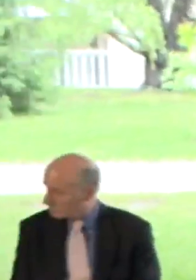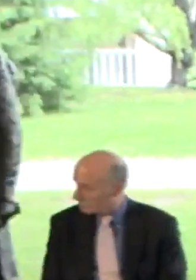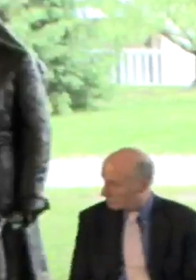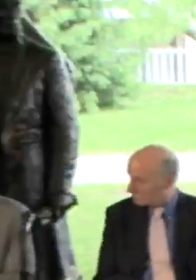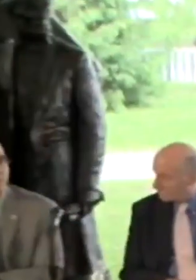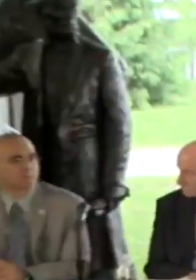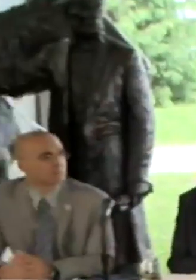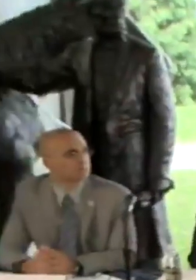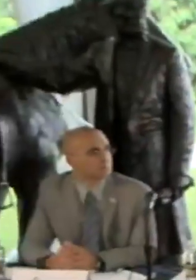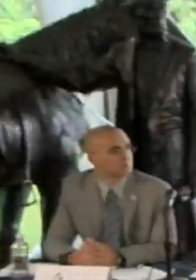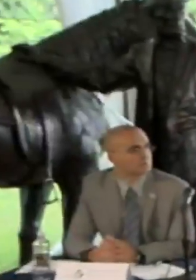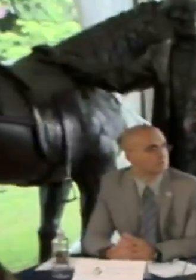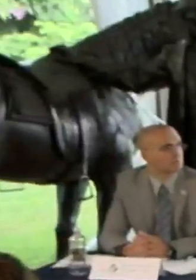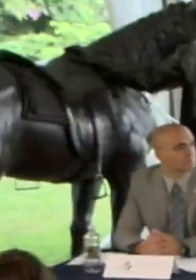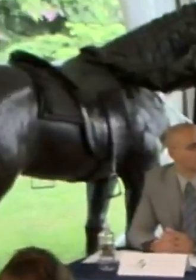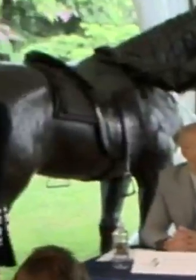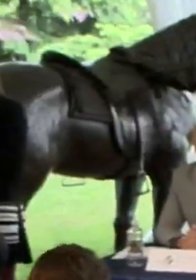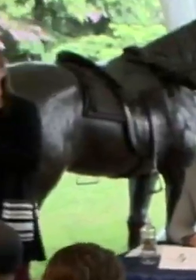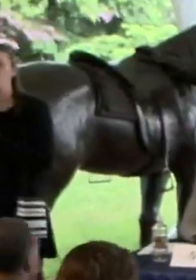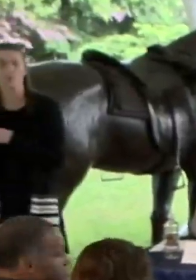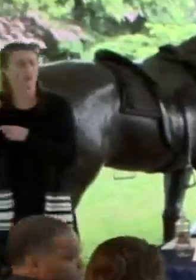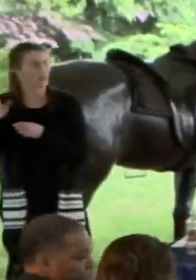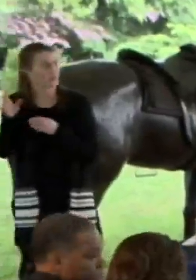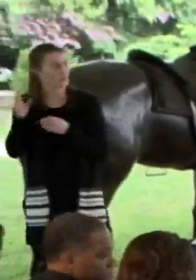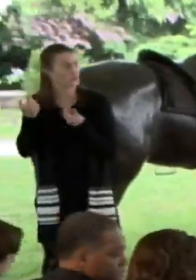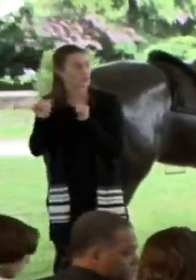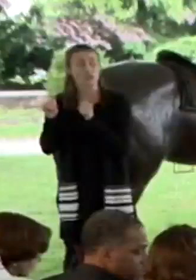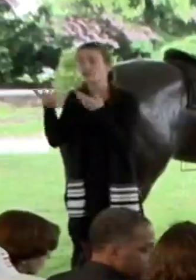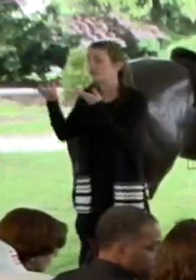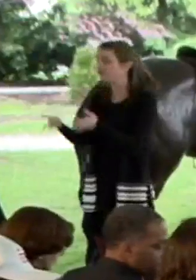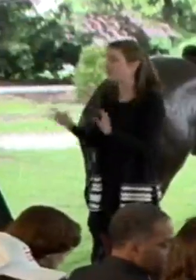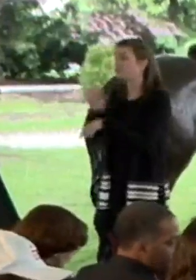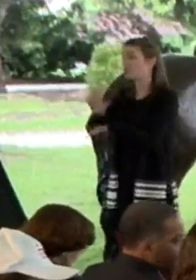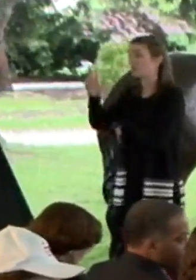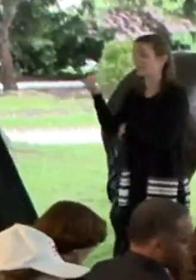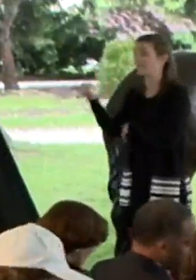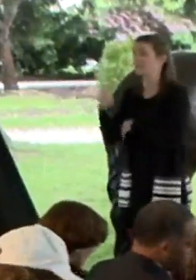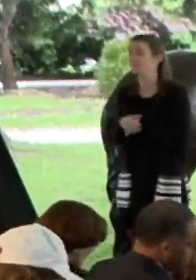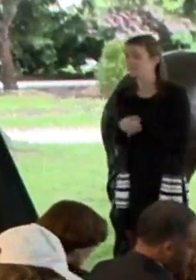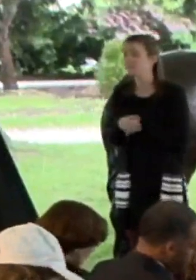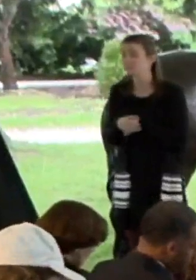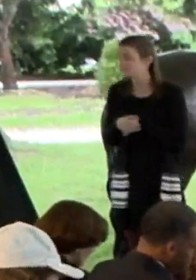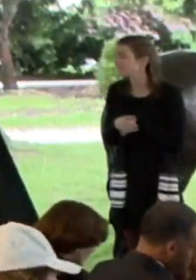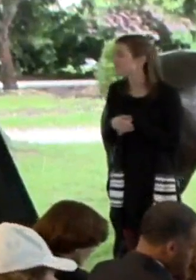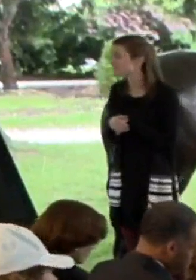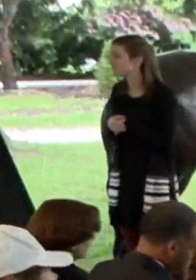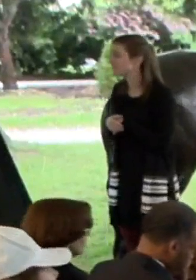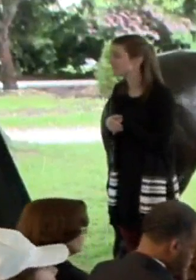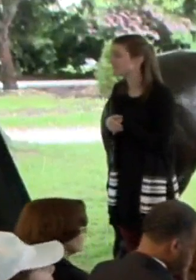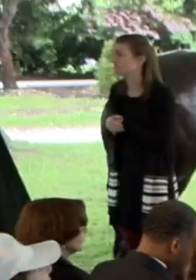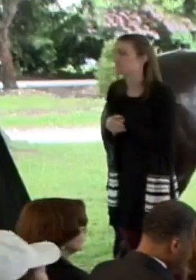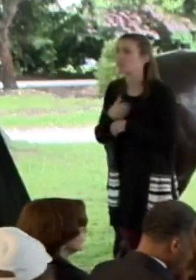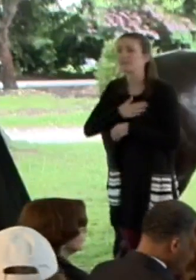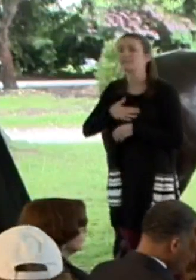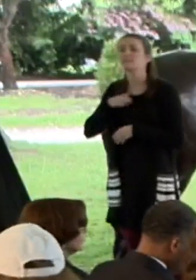SO ARE WE GOING TO WALK THE MICROPHONE AROUND? OKAY. WE WILL BE ABLE TO WALK THE